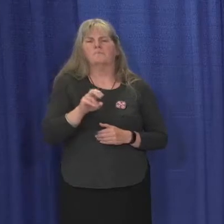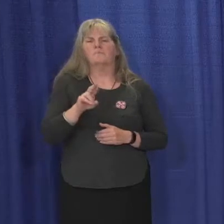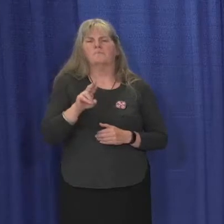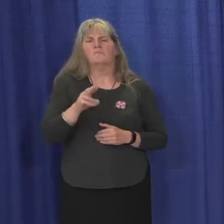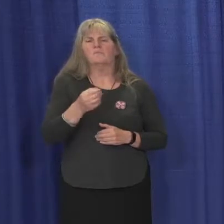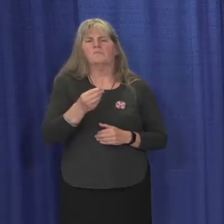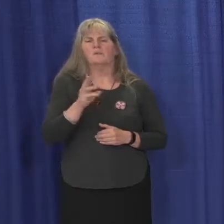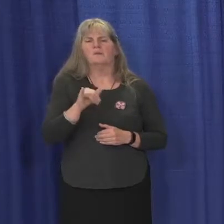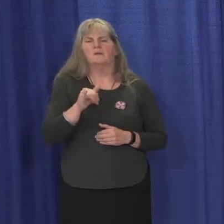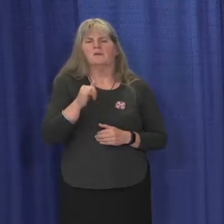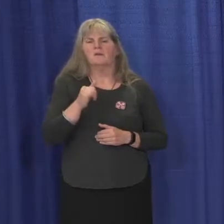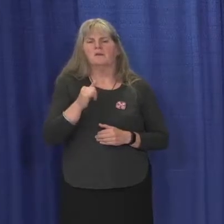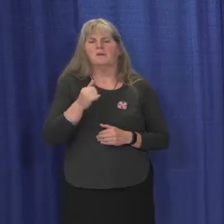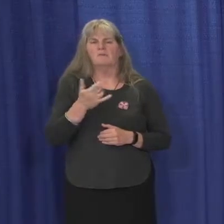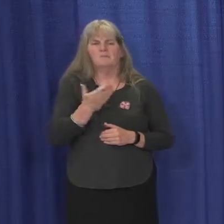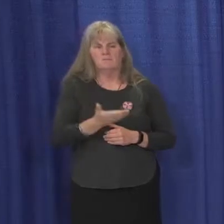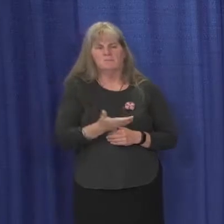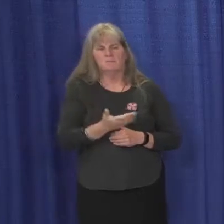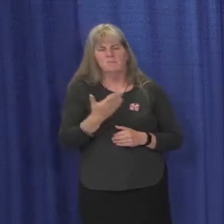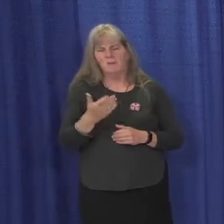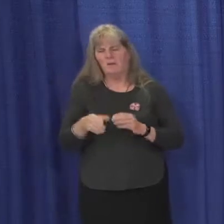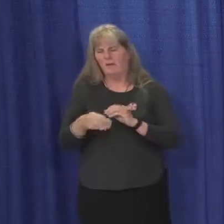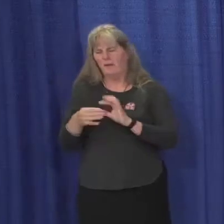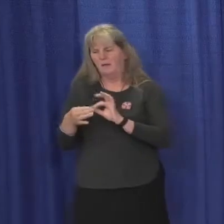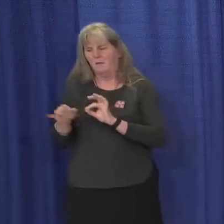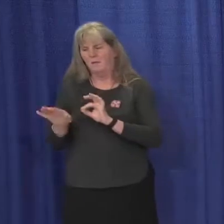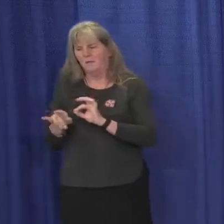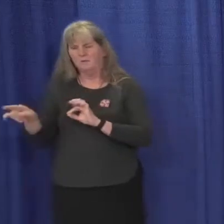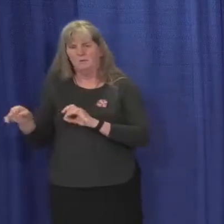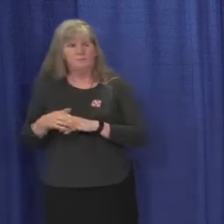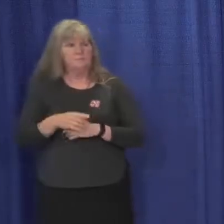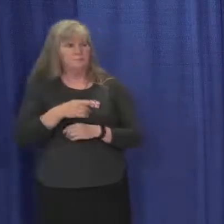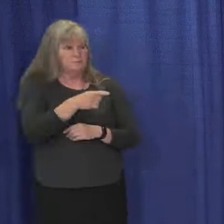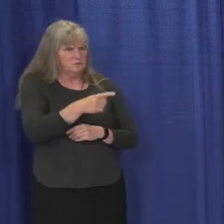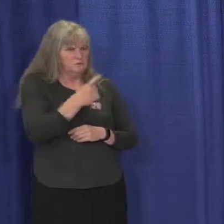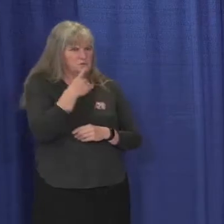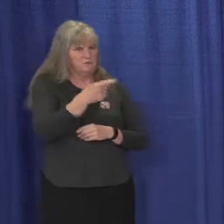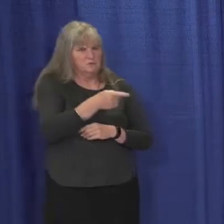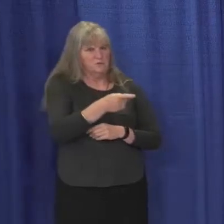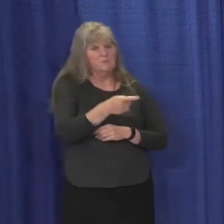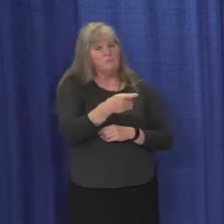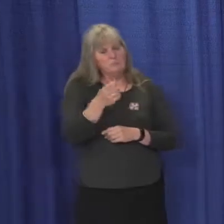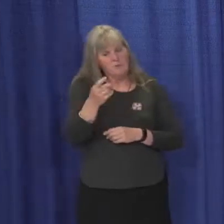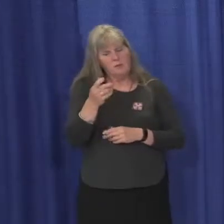Hanley. The minister can jump in as well regarding the dose you are